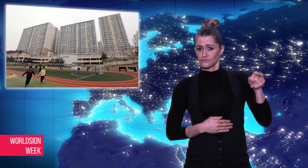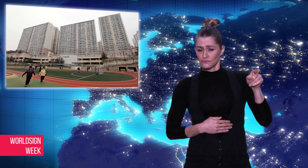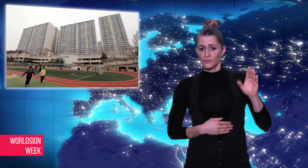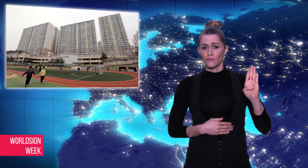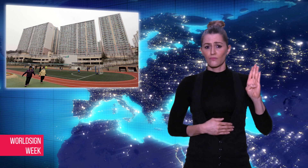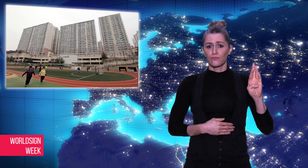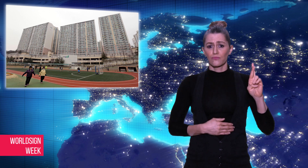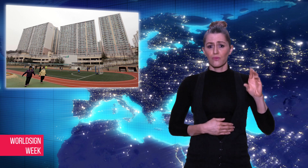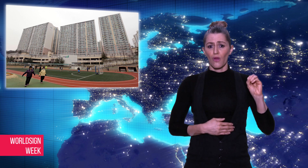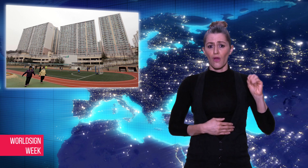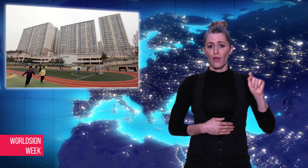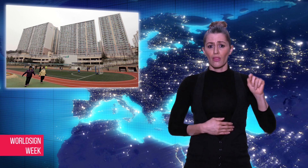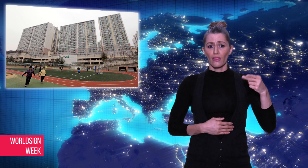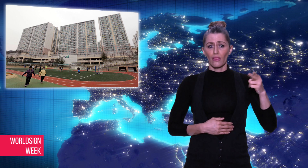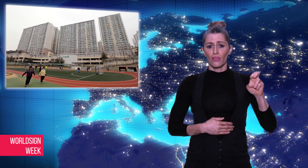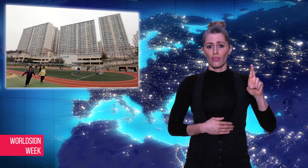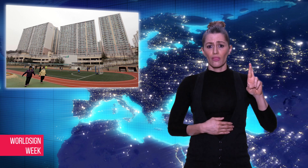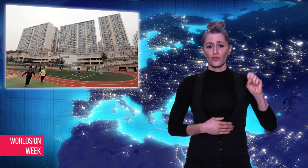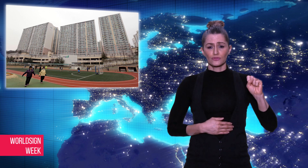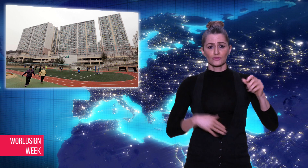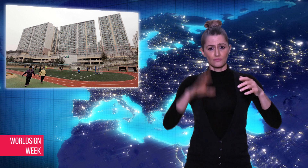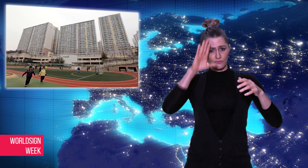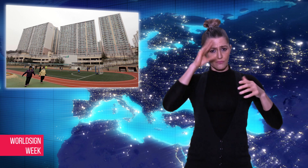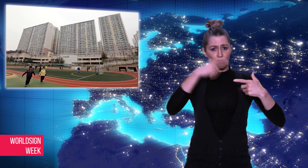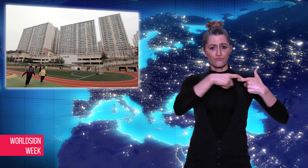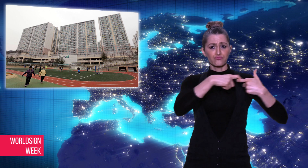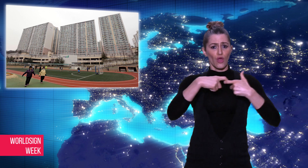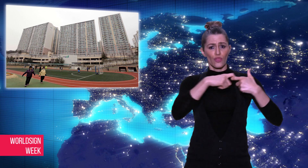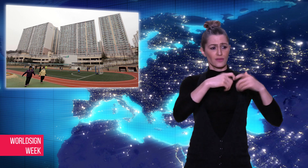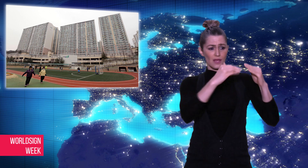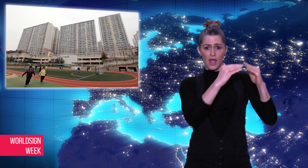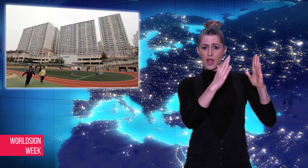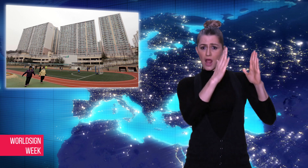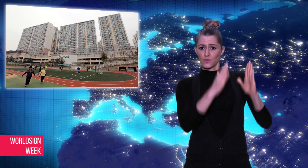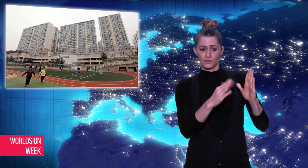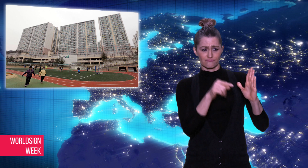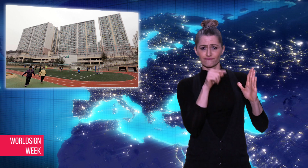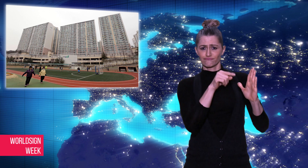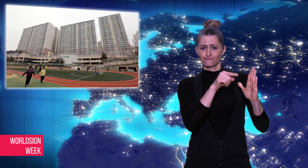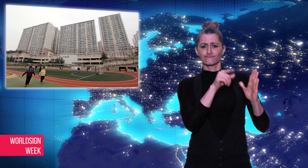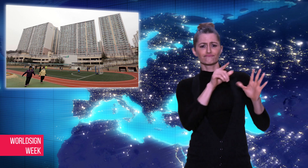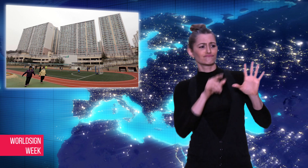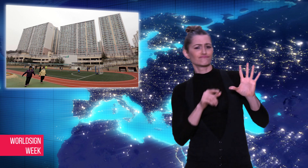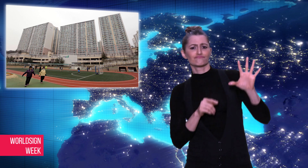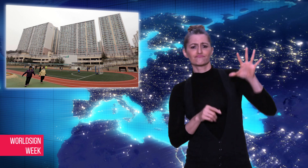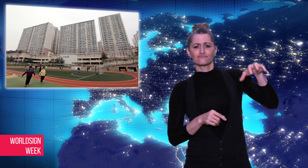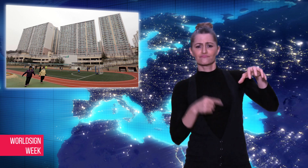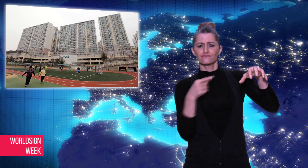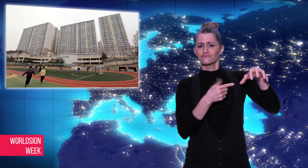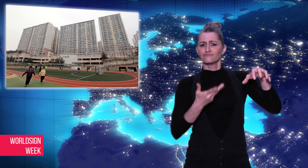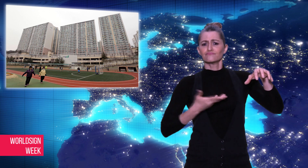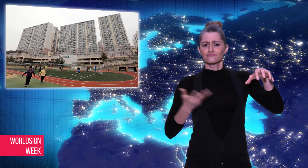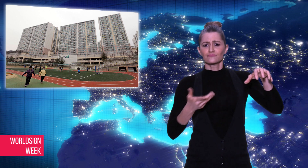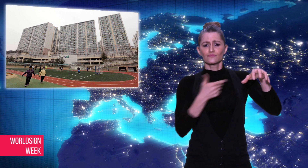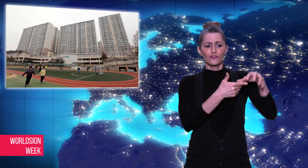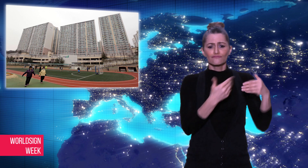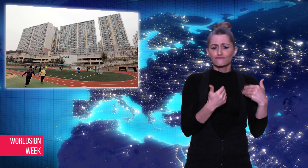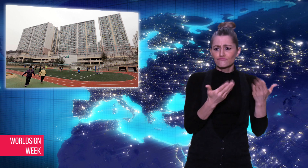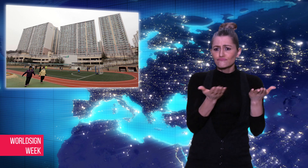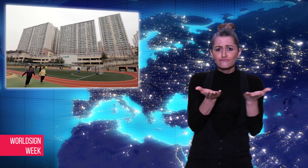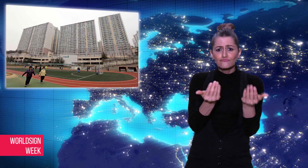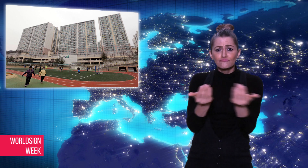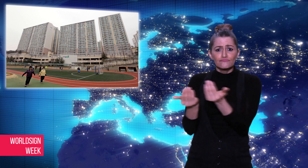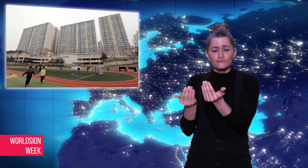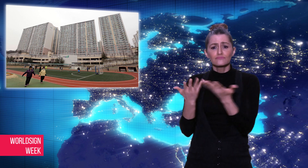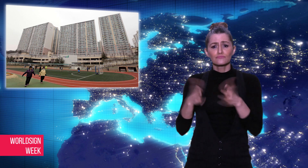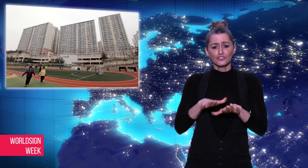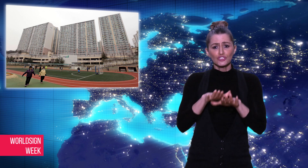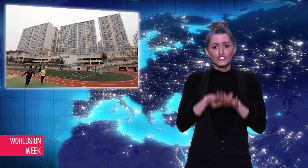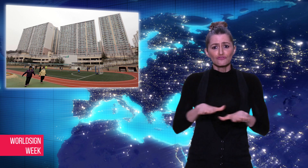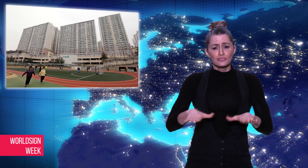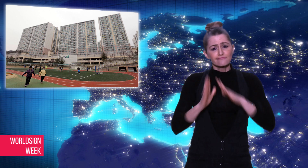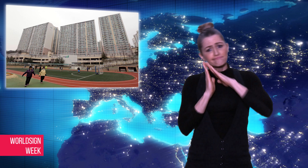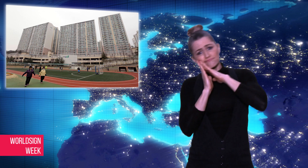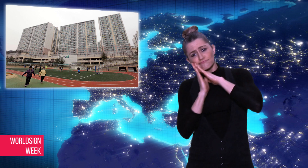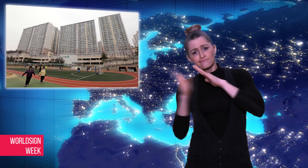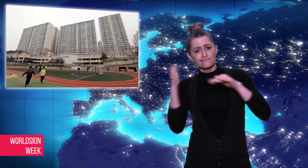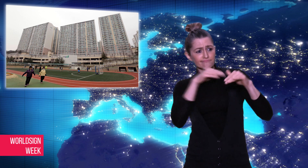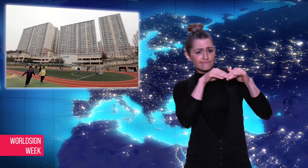investigation on Brothers Home, a South-Korean